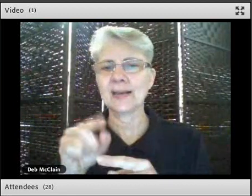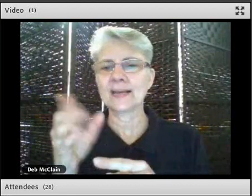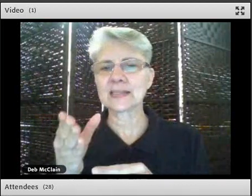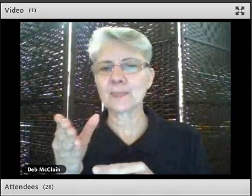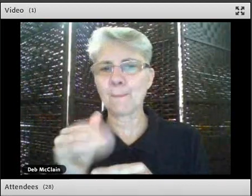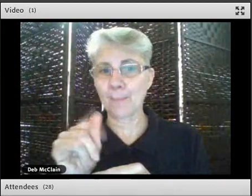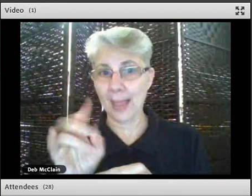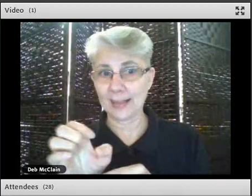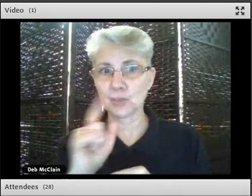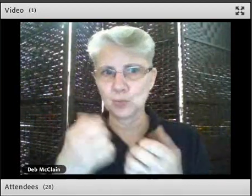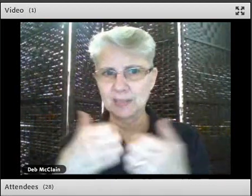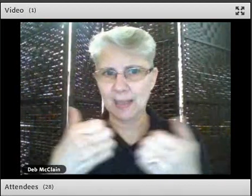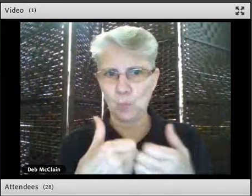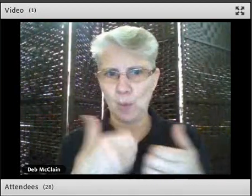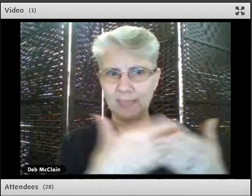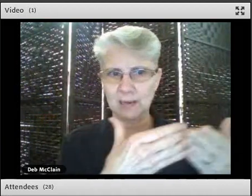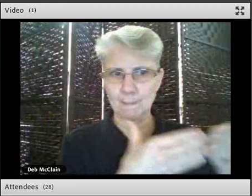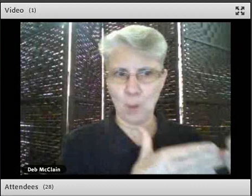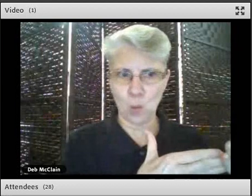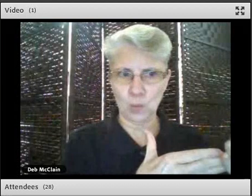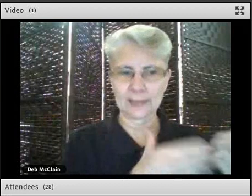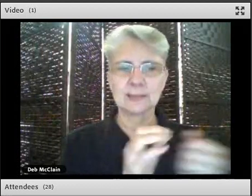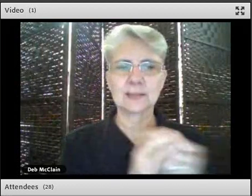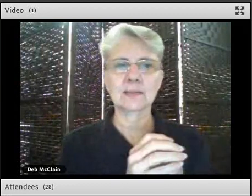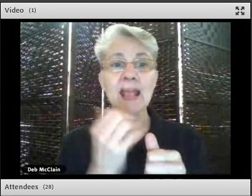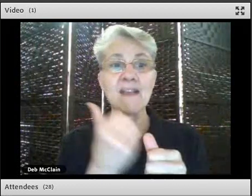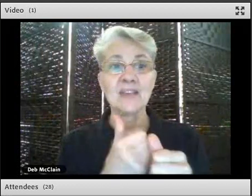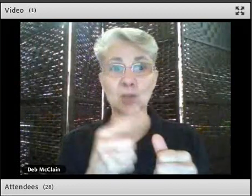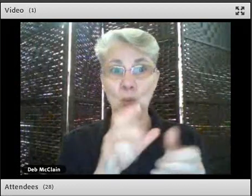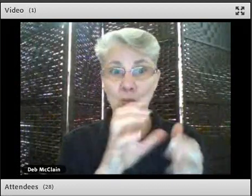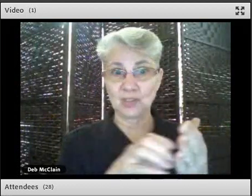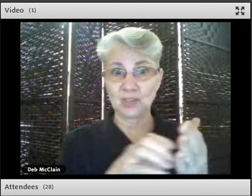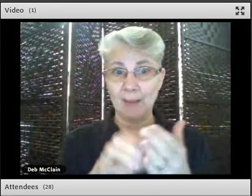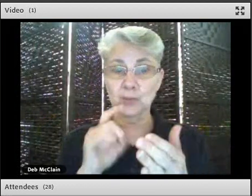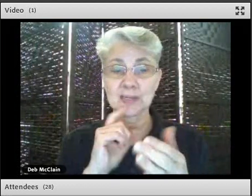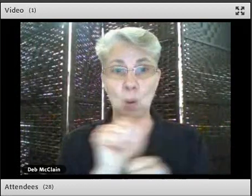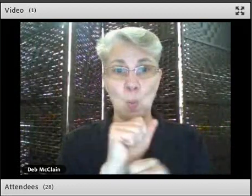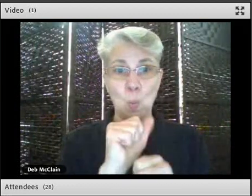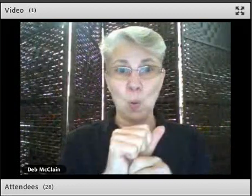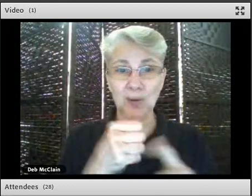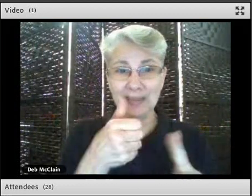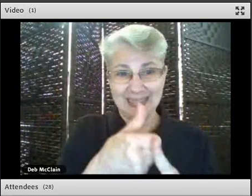then we would use an enhanced 505 where we put the title in a subfield T